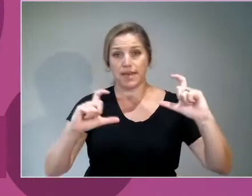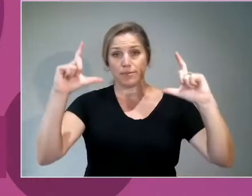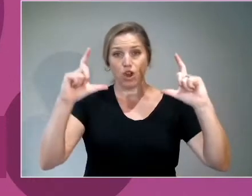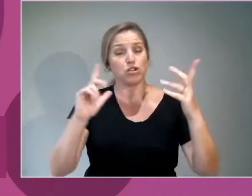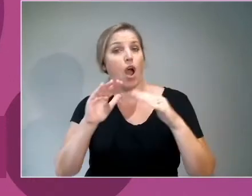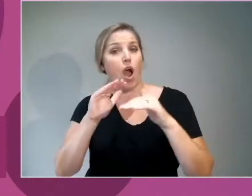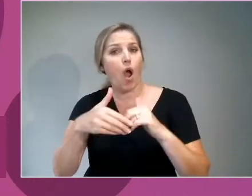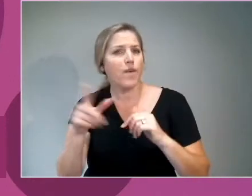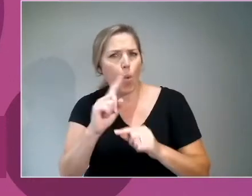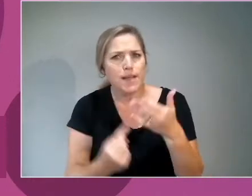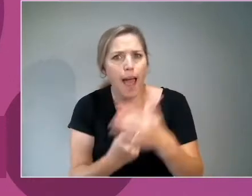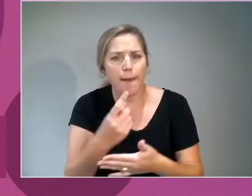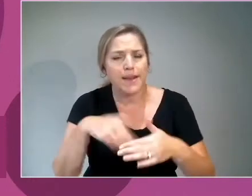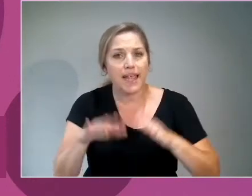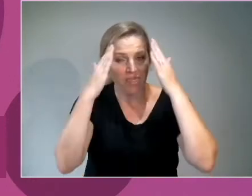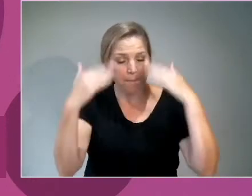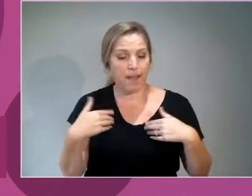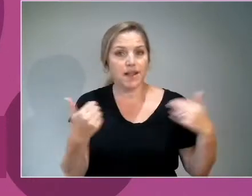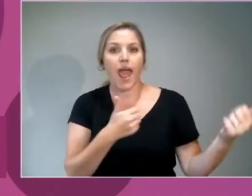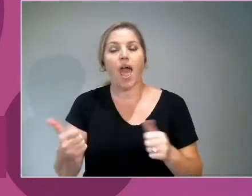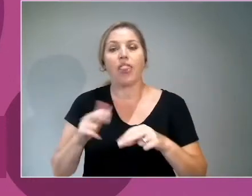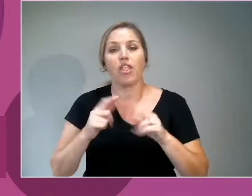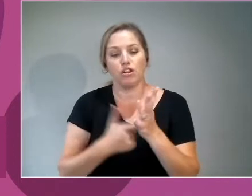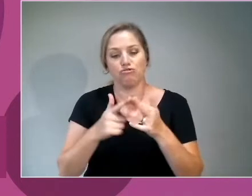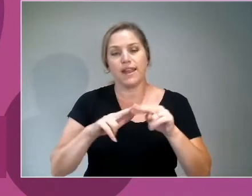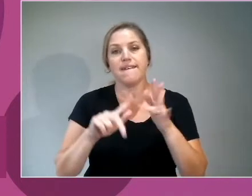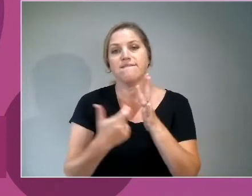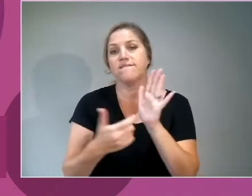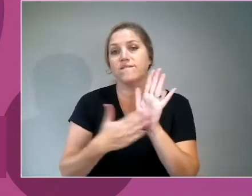and wellbeing reform agenda. It's an agenda which is up and going in Australia at the moment.